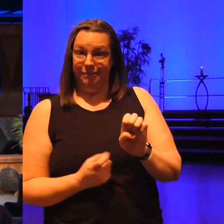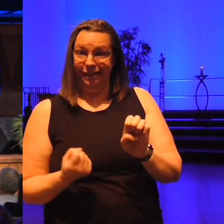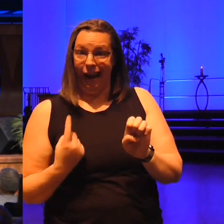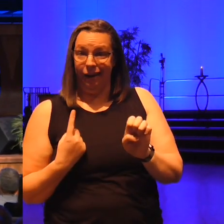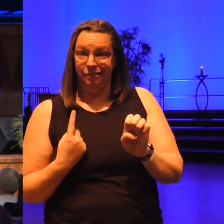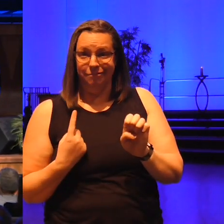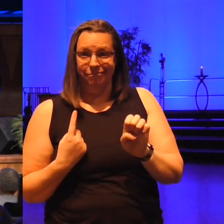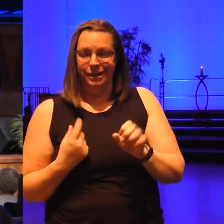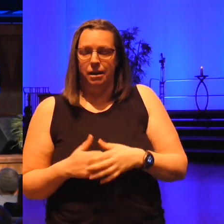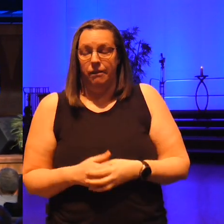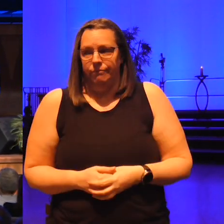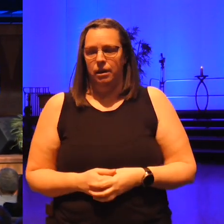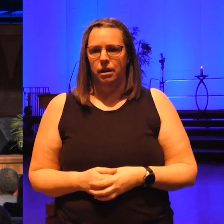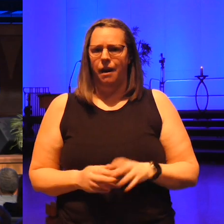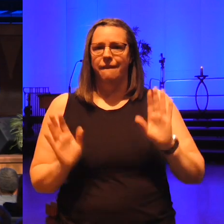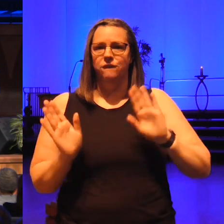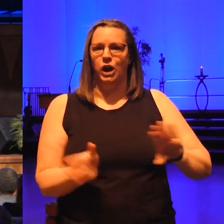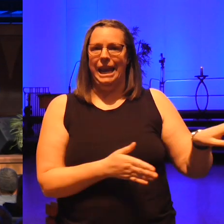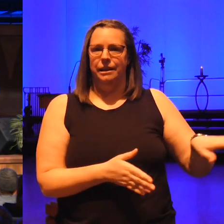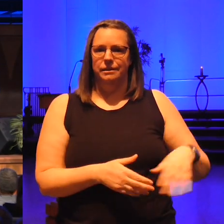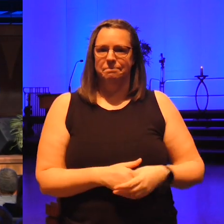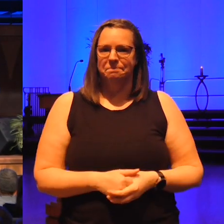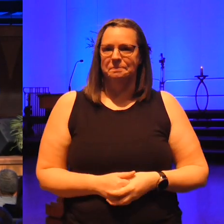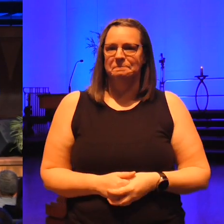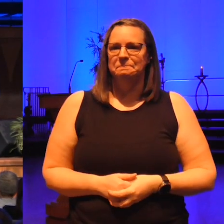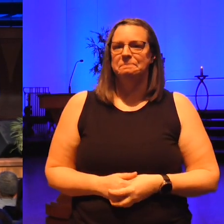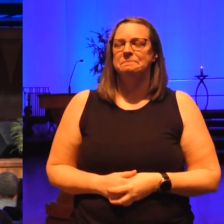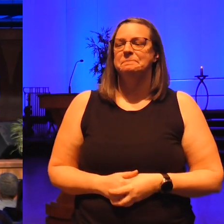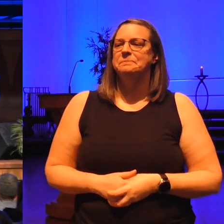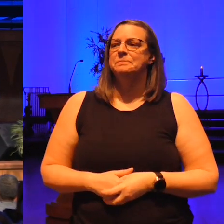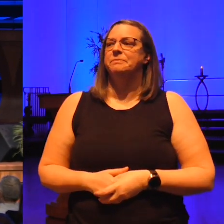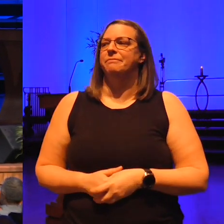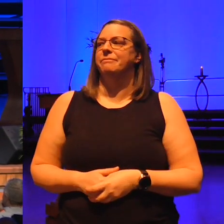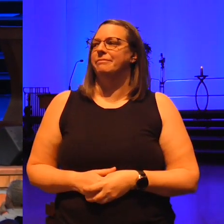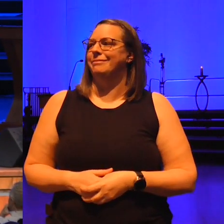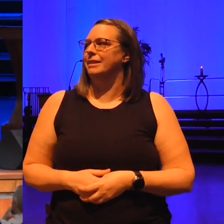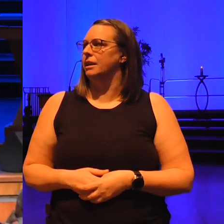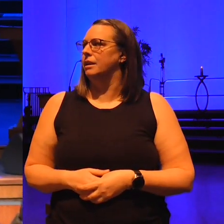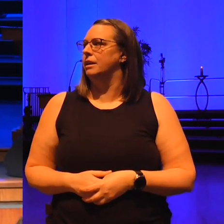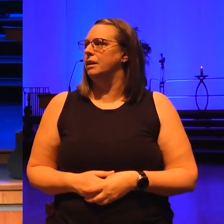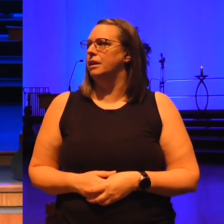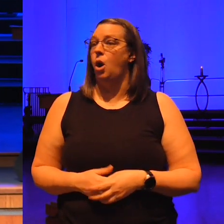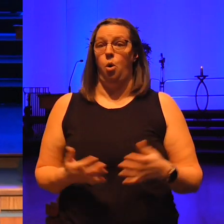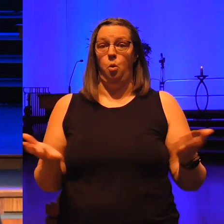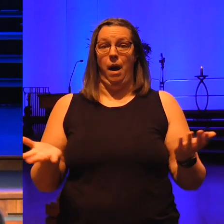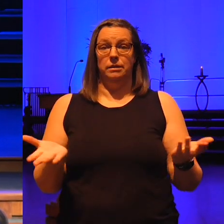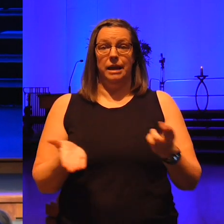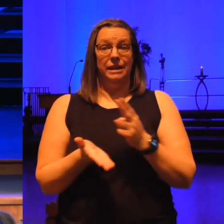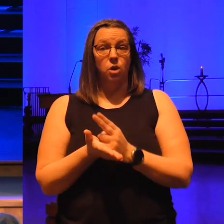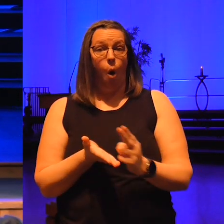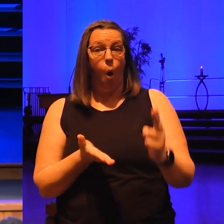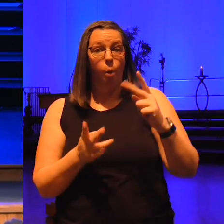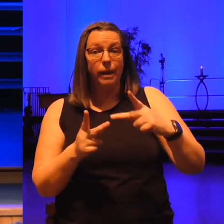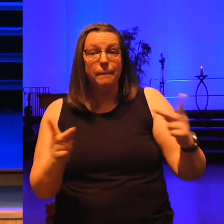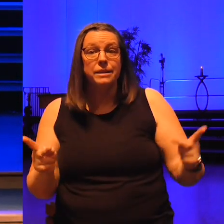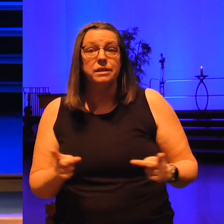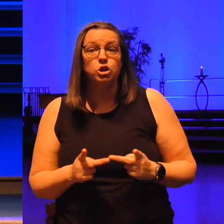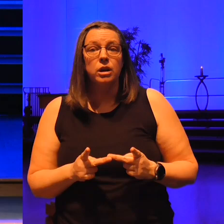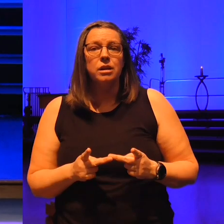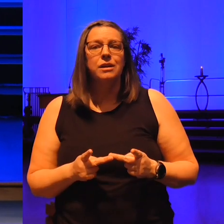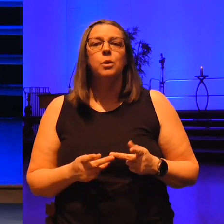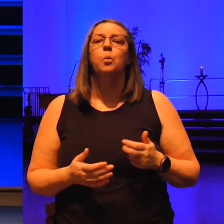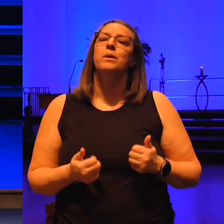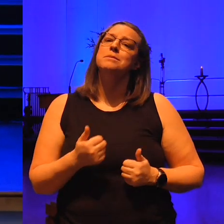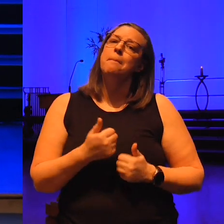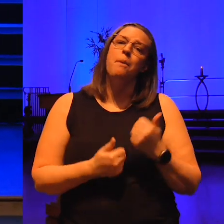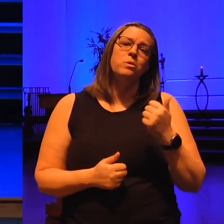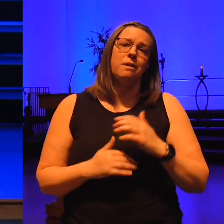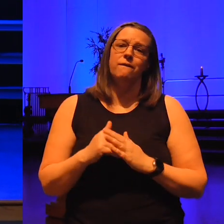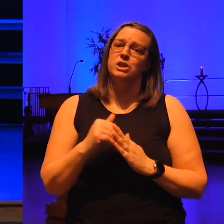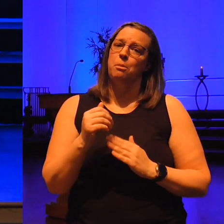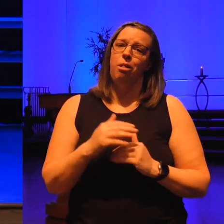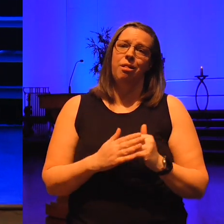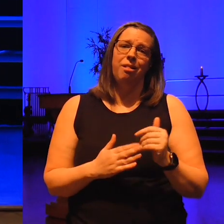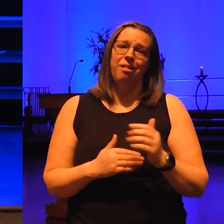that what is the holy position the one that's most comfortable for you the one in which you